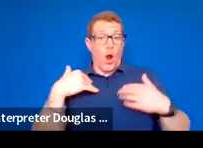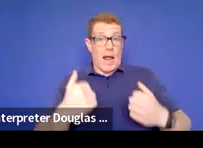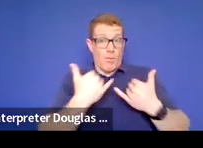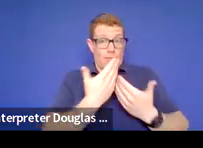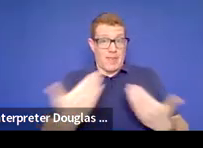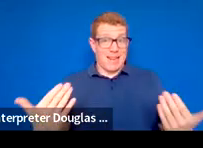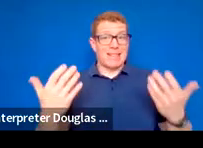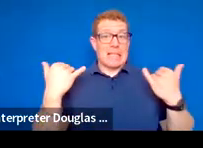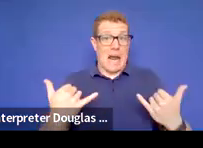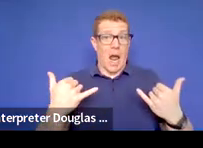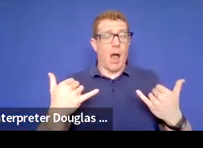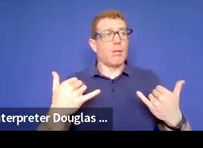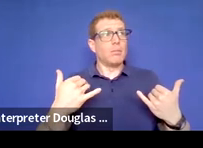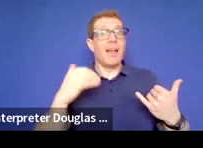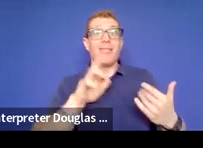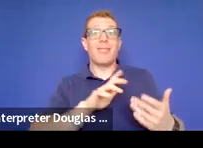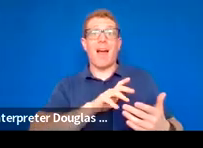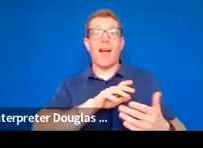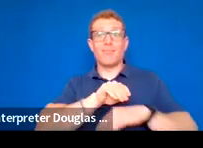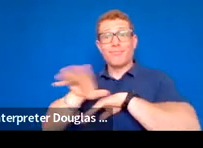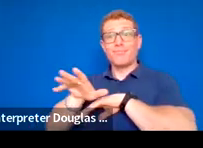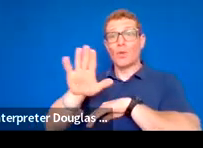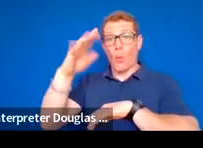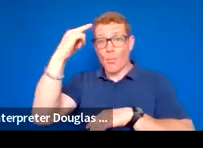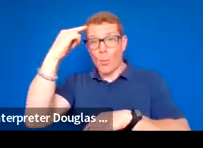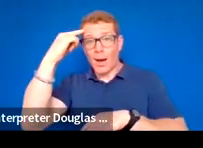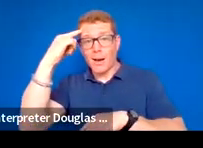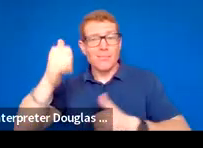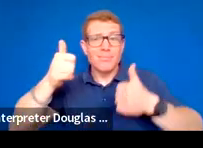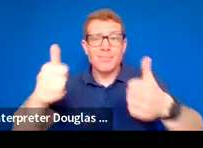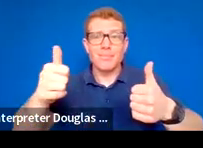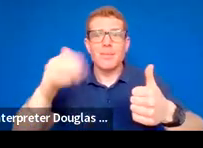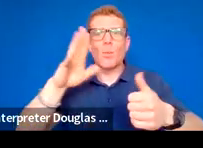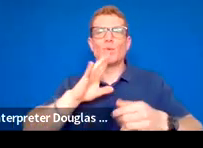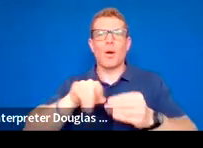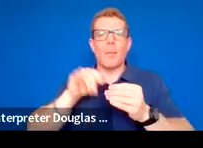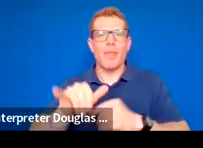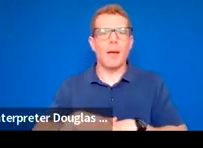Terrific. we're gonna talk about that so what can we do to get our brain healthy.